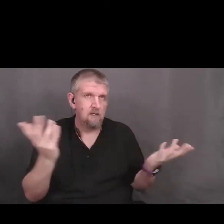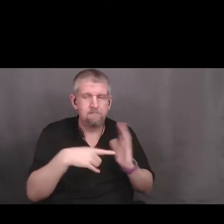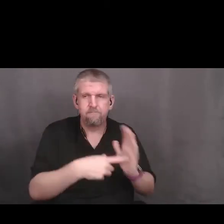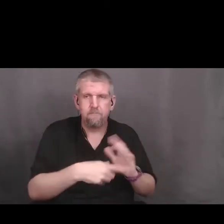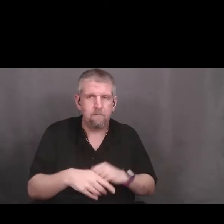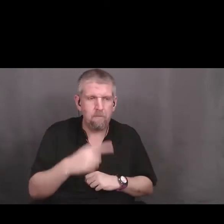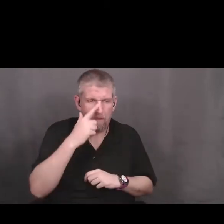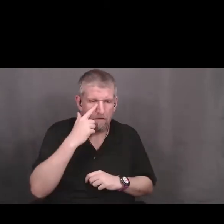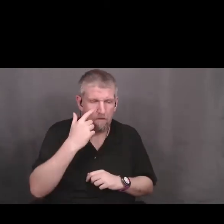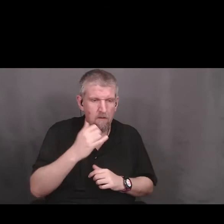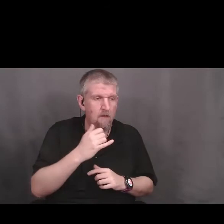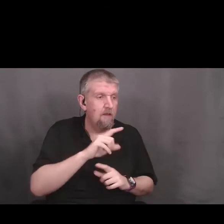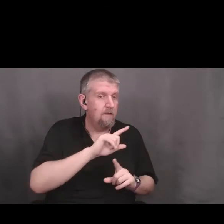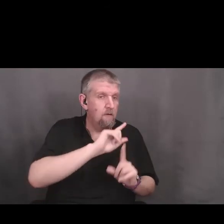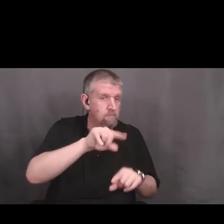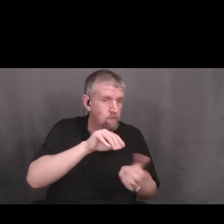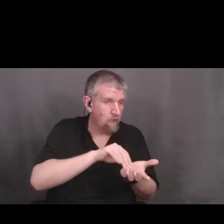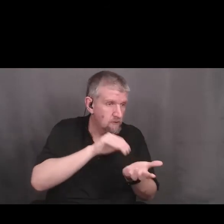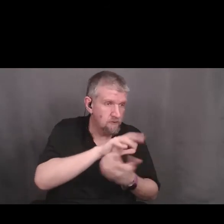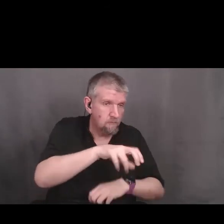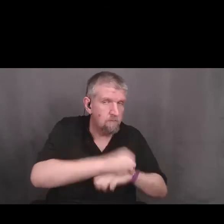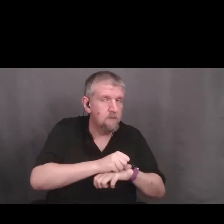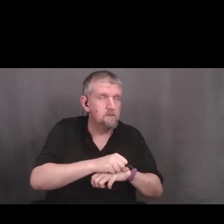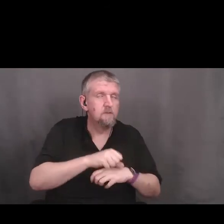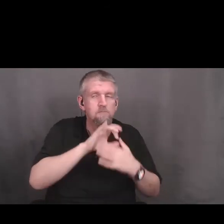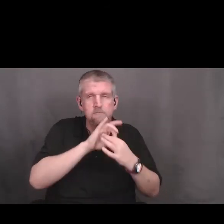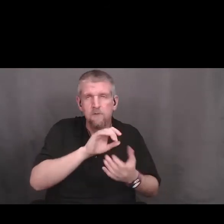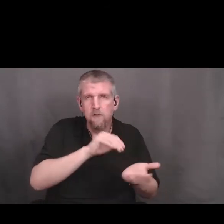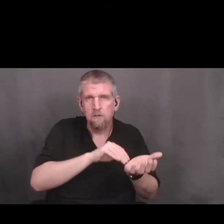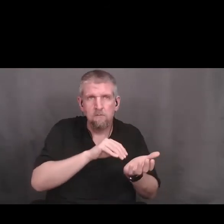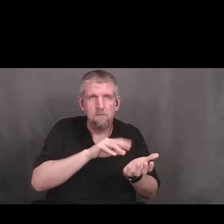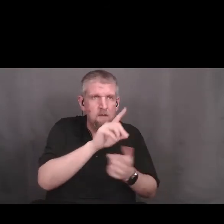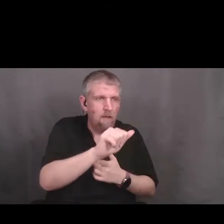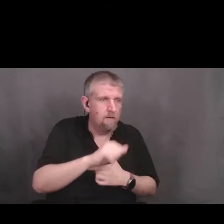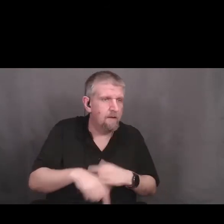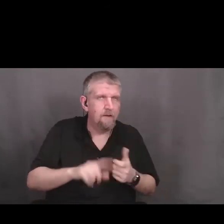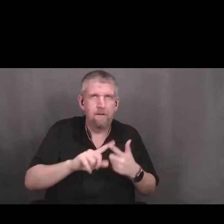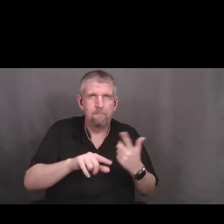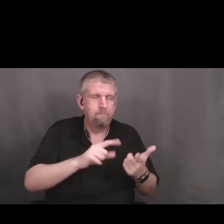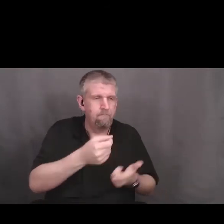their disabilities by going to doctor's appointments, taking their medications like they're supposed to,